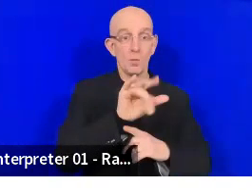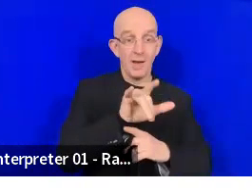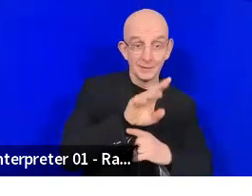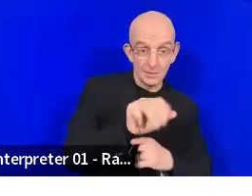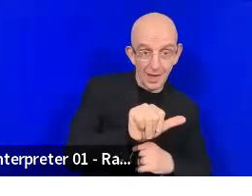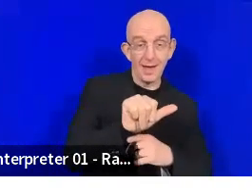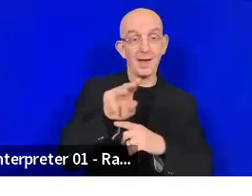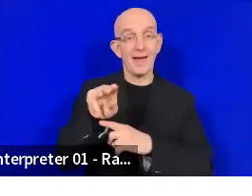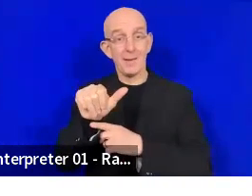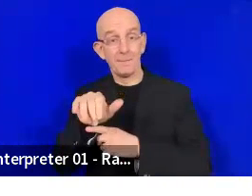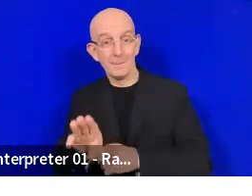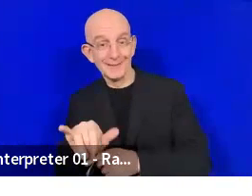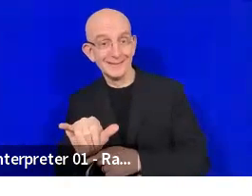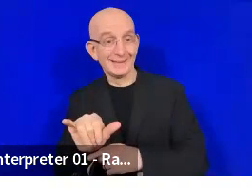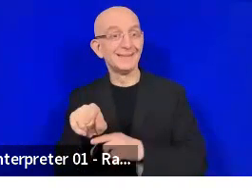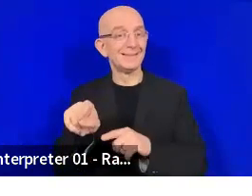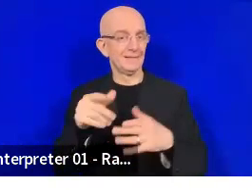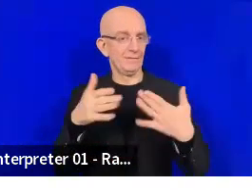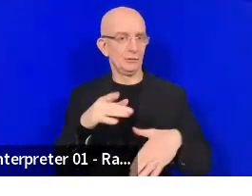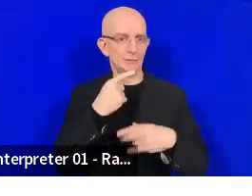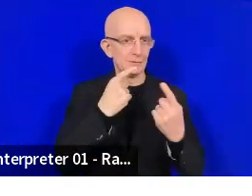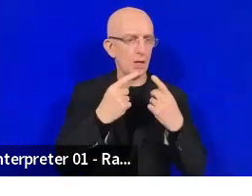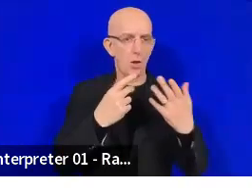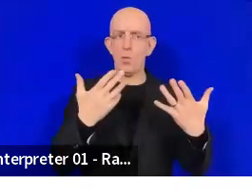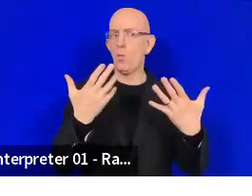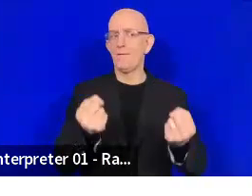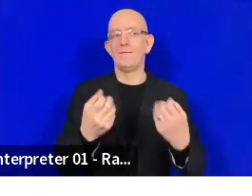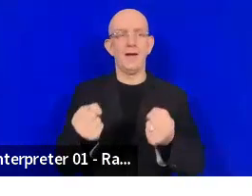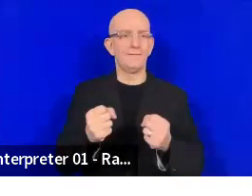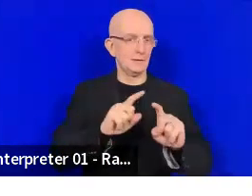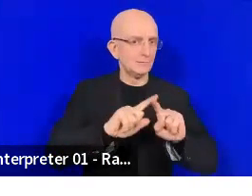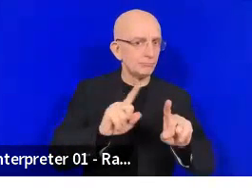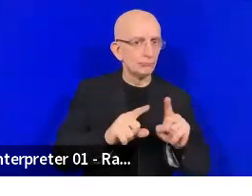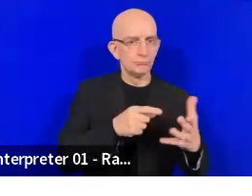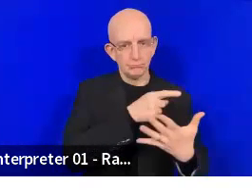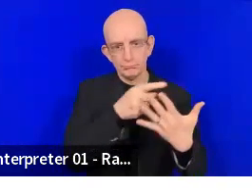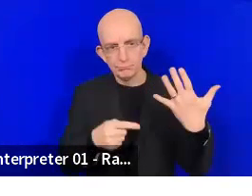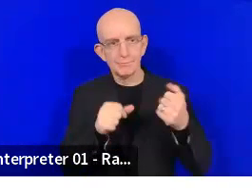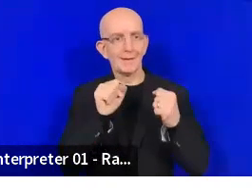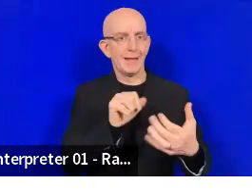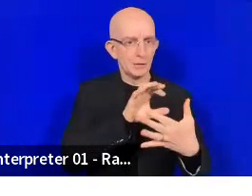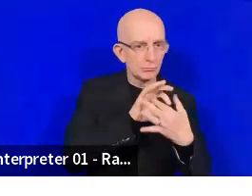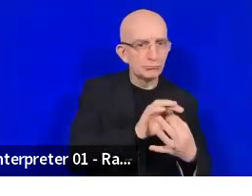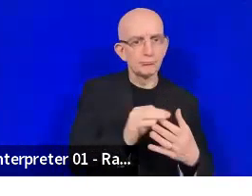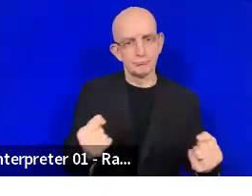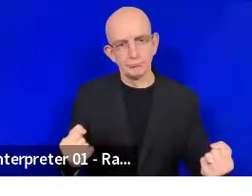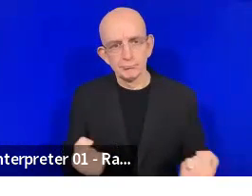in the run up of the September 2023UN High Level Meeting on UHC.